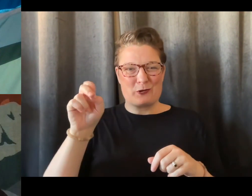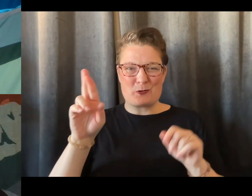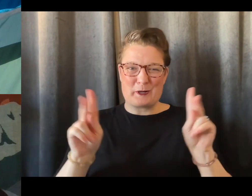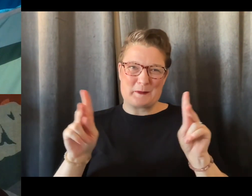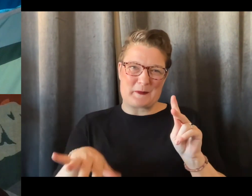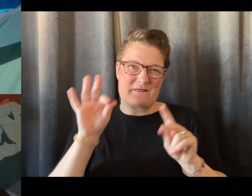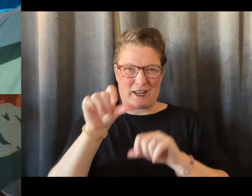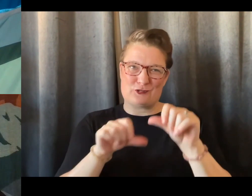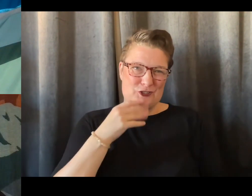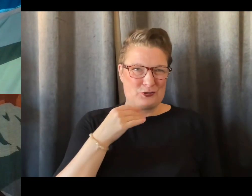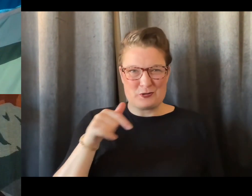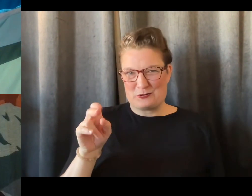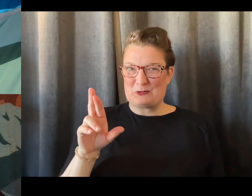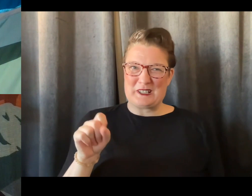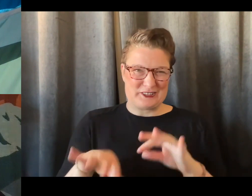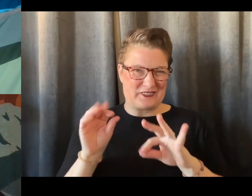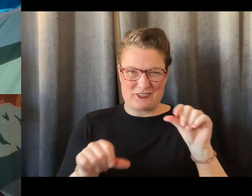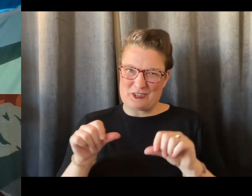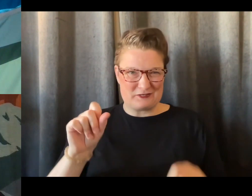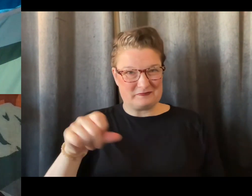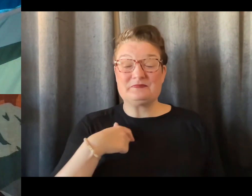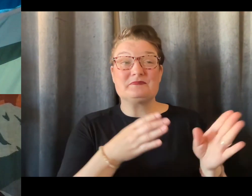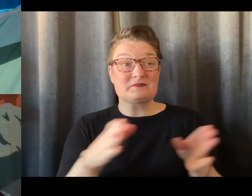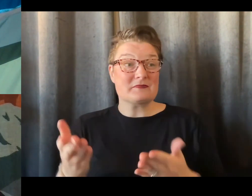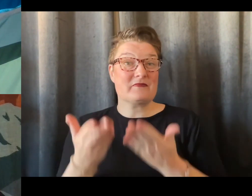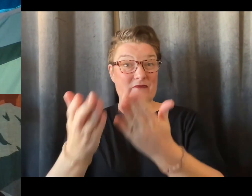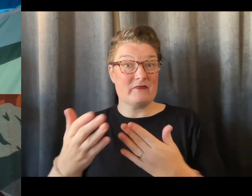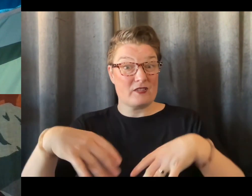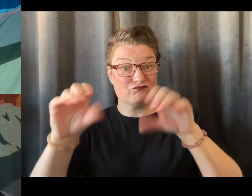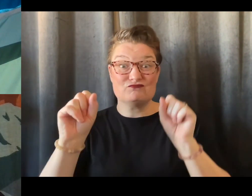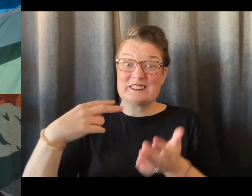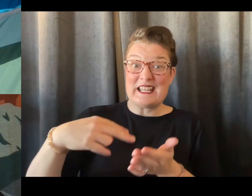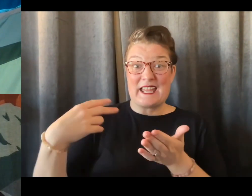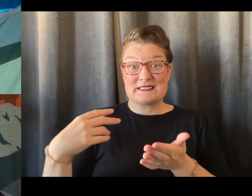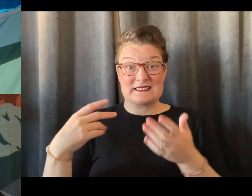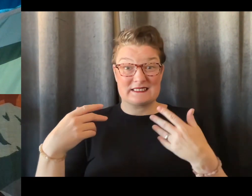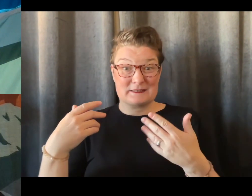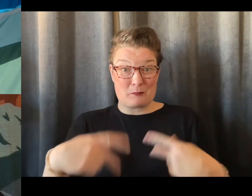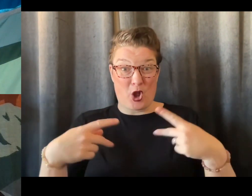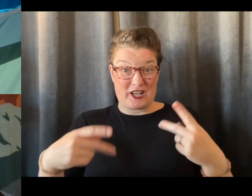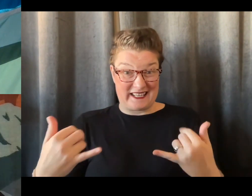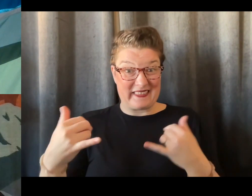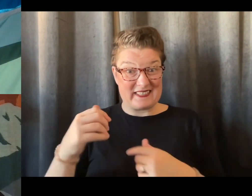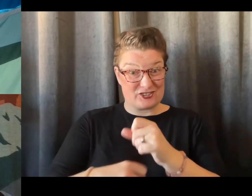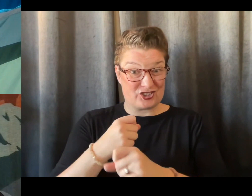Um, I was going to suggest let's do a dance party this Tubav, but I think you might have other plans on Tubav. Is that true? I'll be out of town.